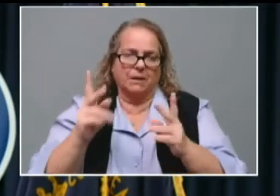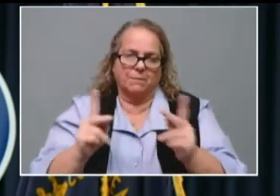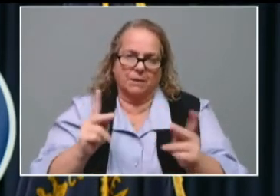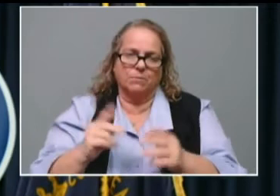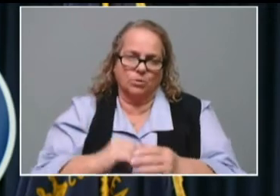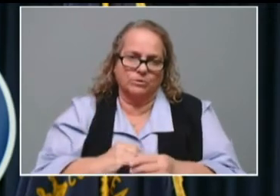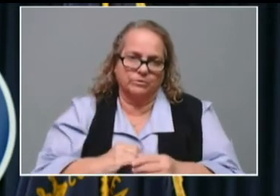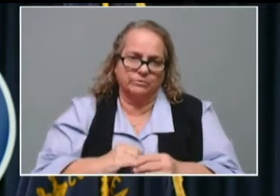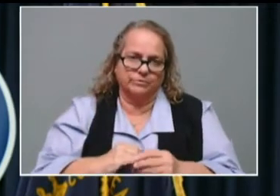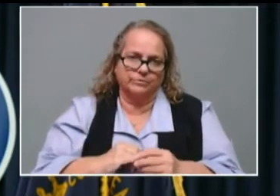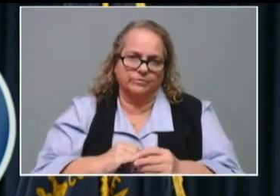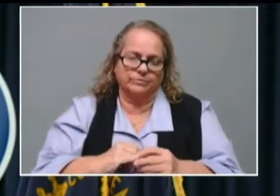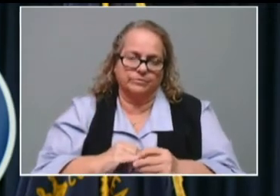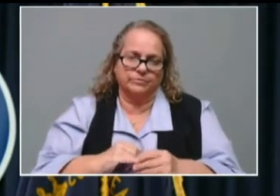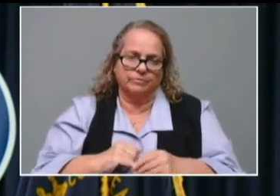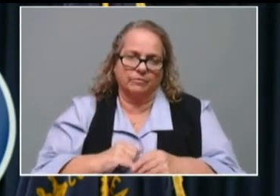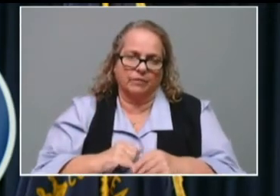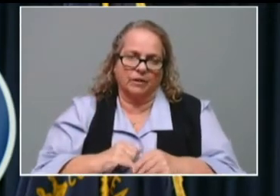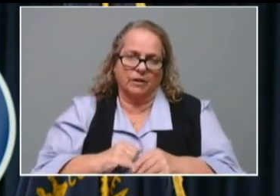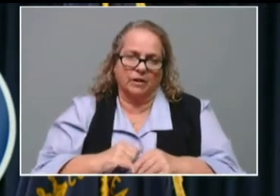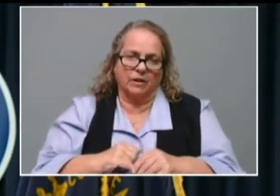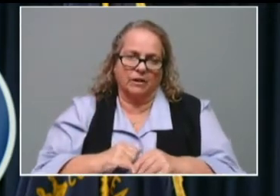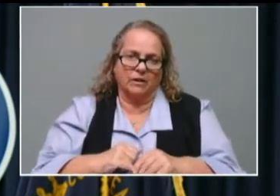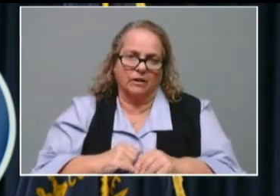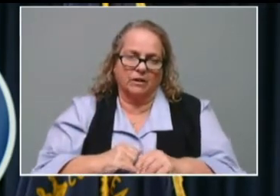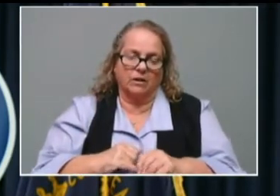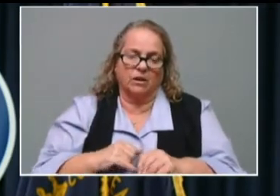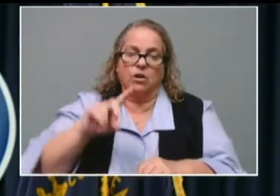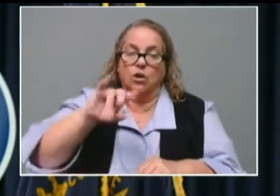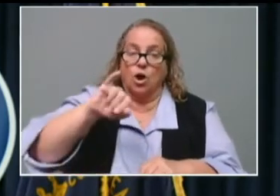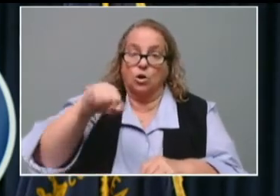Jose don't done us from Aldea in America.